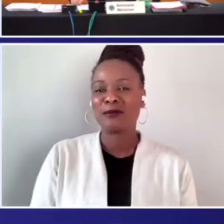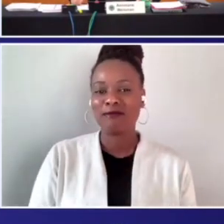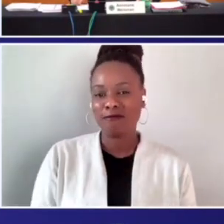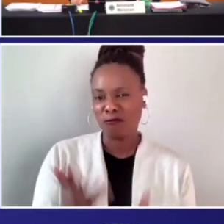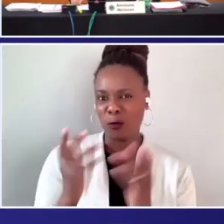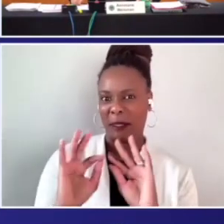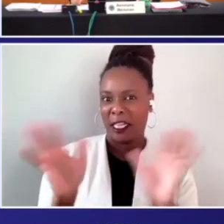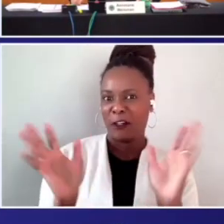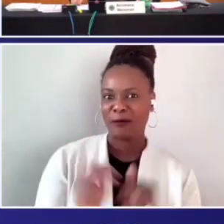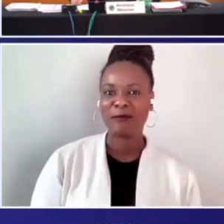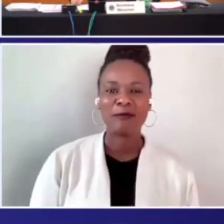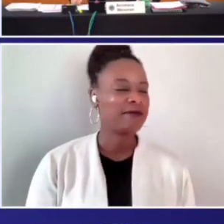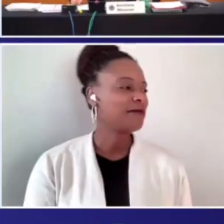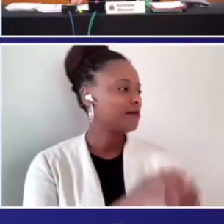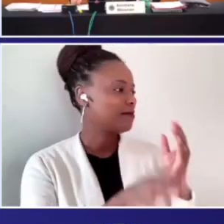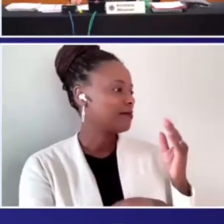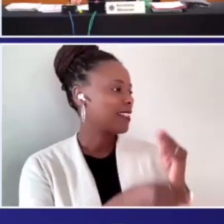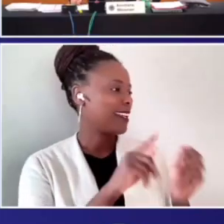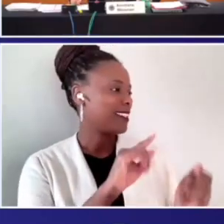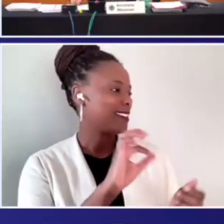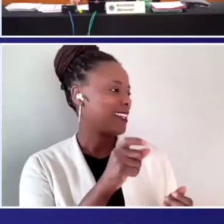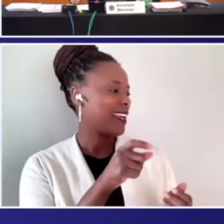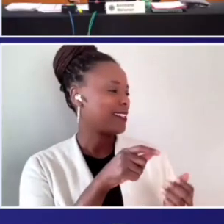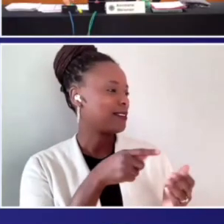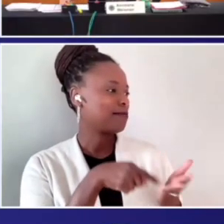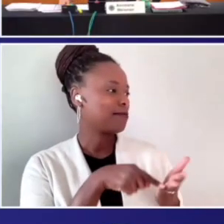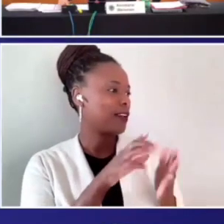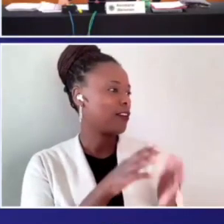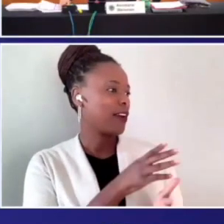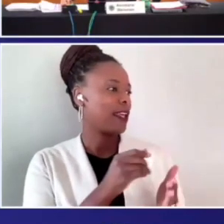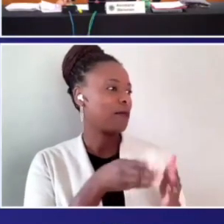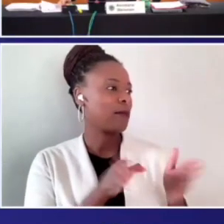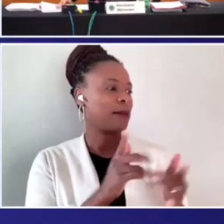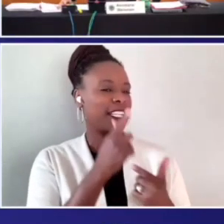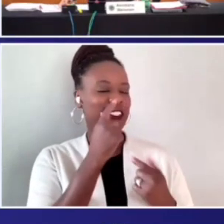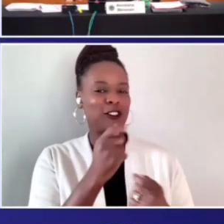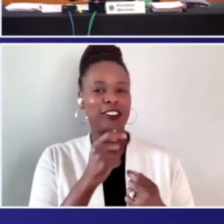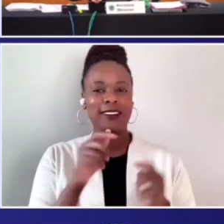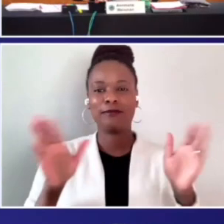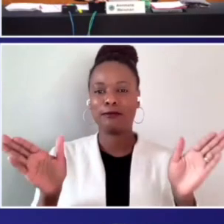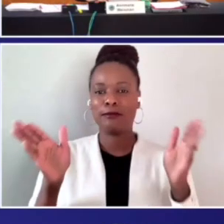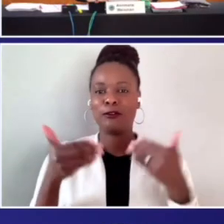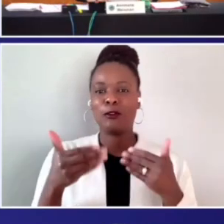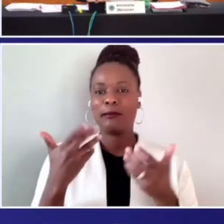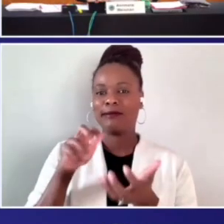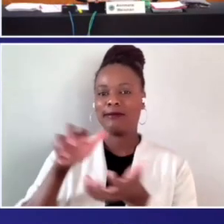Adding taxpayer and public interest as your constituencies.